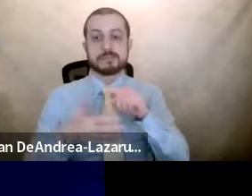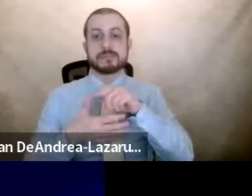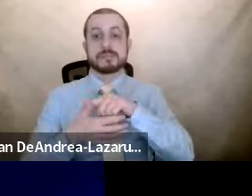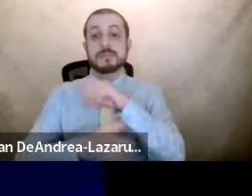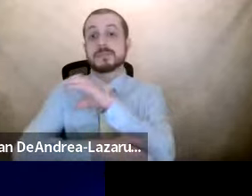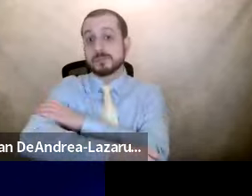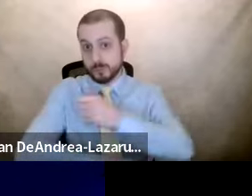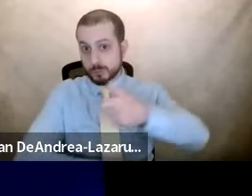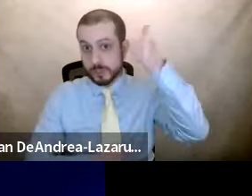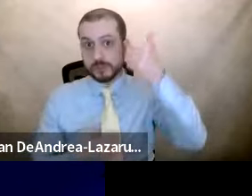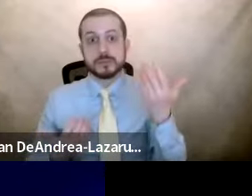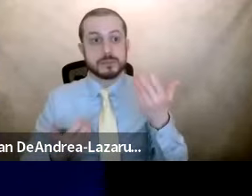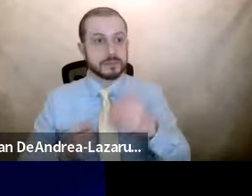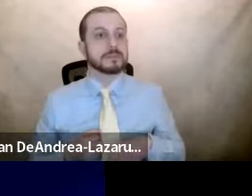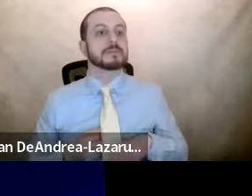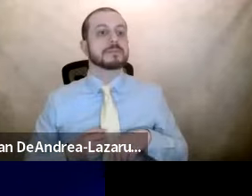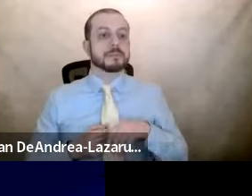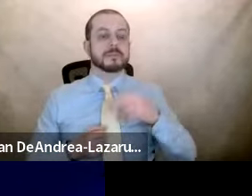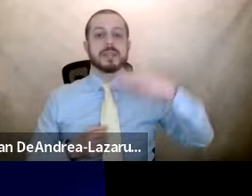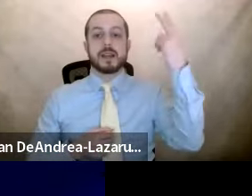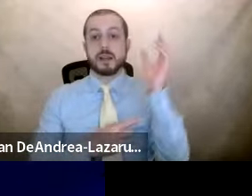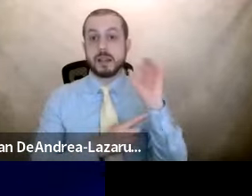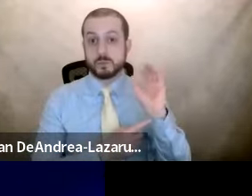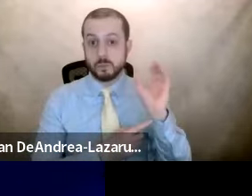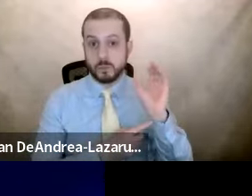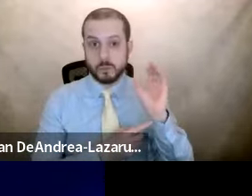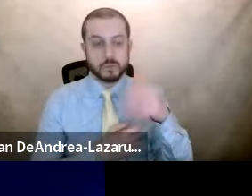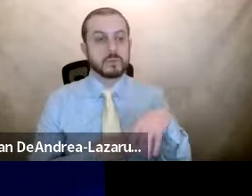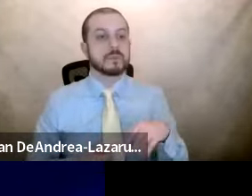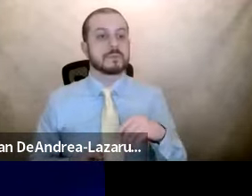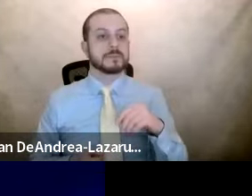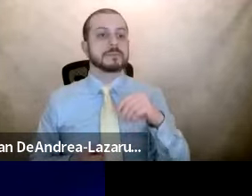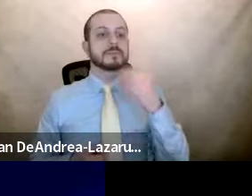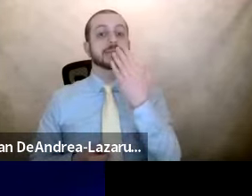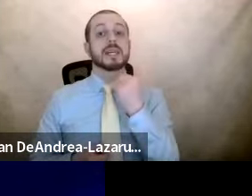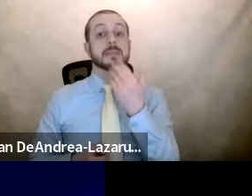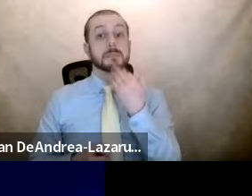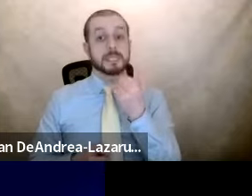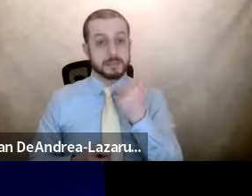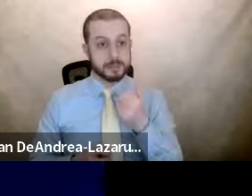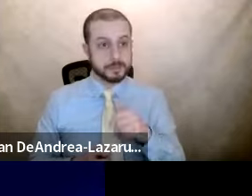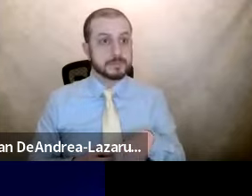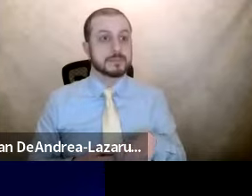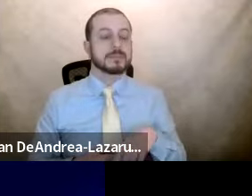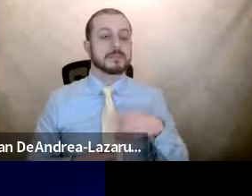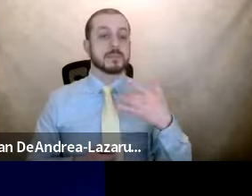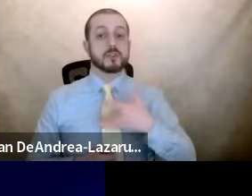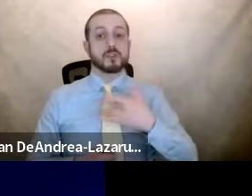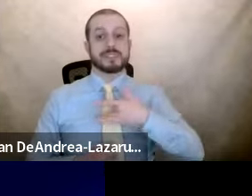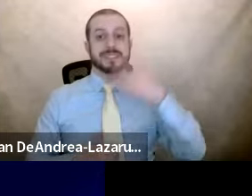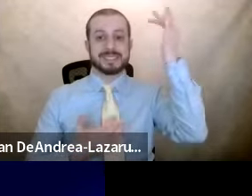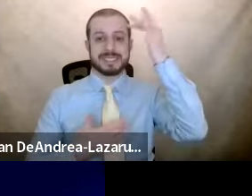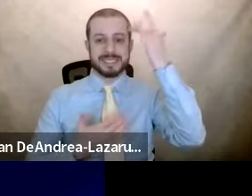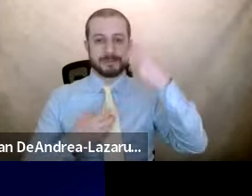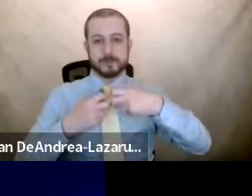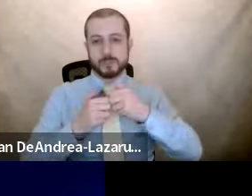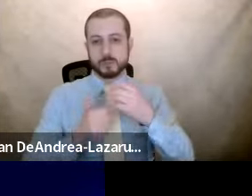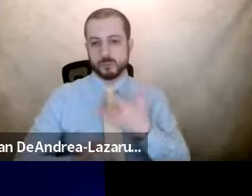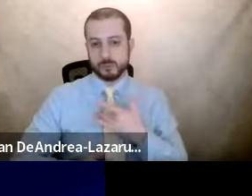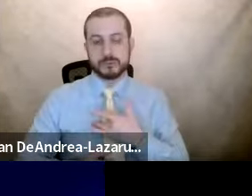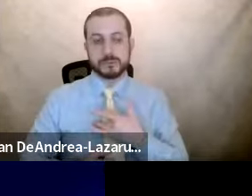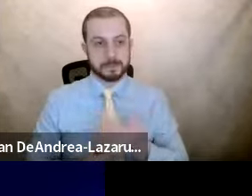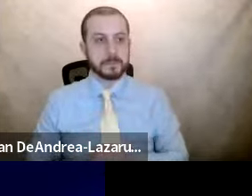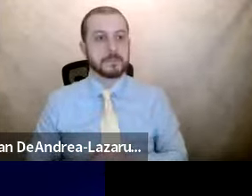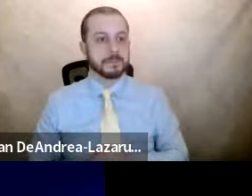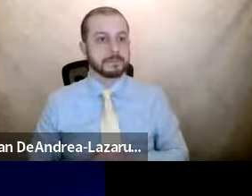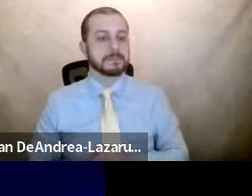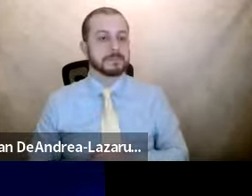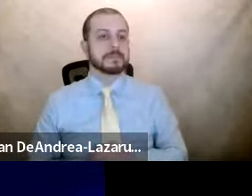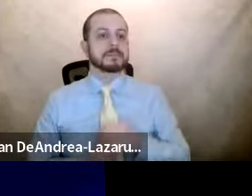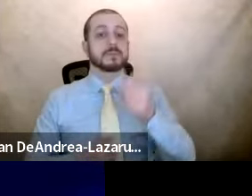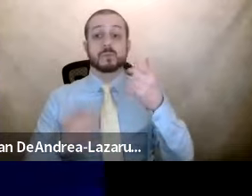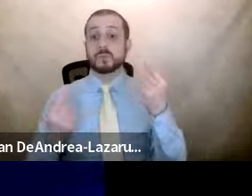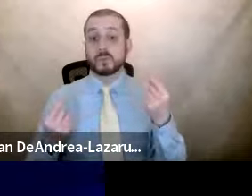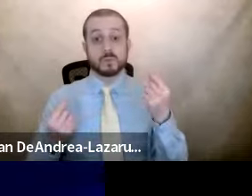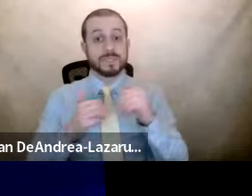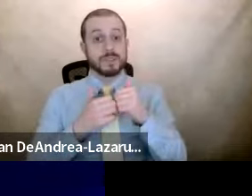A patient that presents to the hospital with potentially a stroke, what they will do is hook you up to an EKG to determine whether or not the stroke came from the heart.